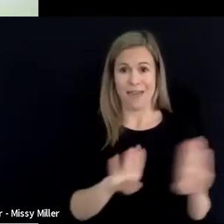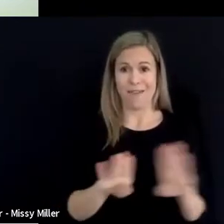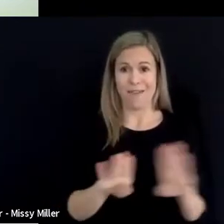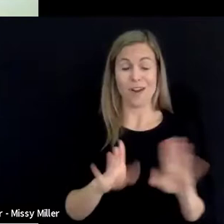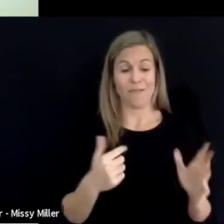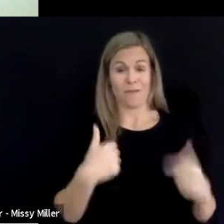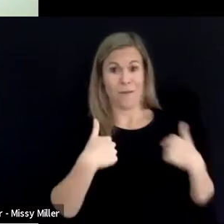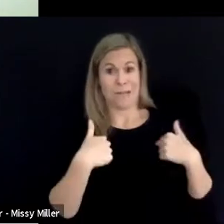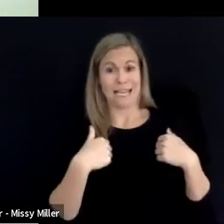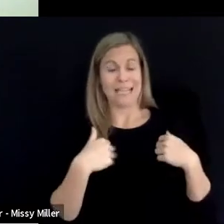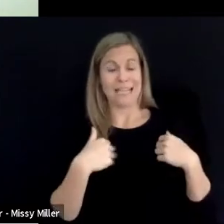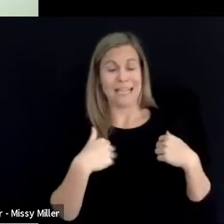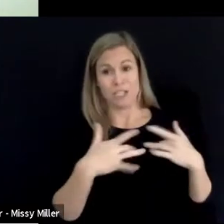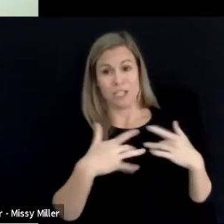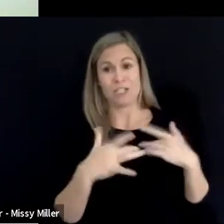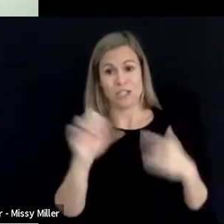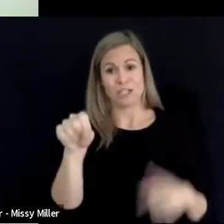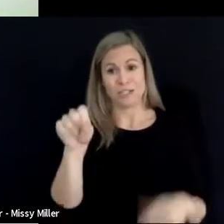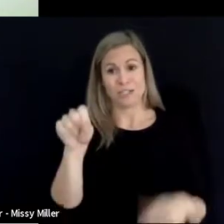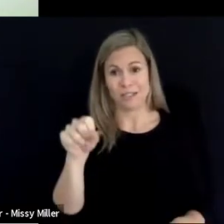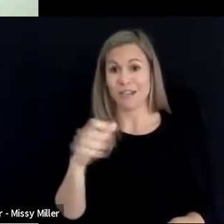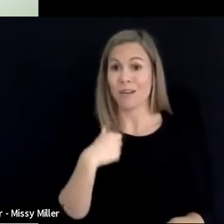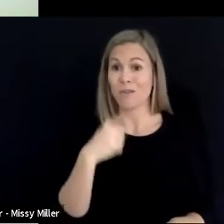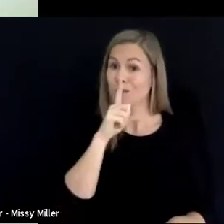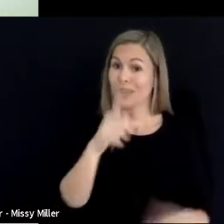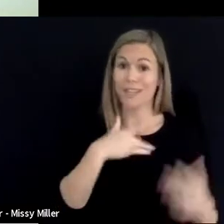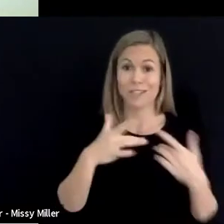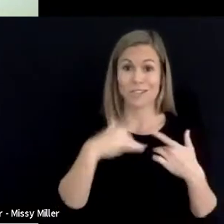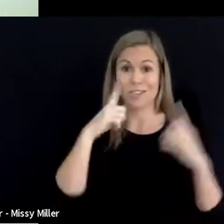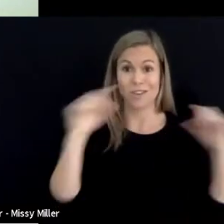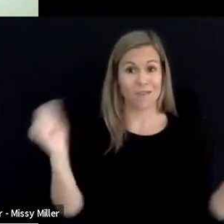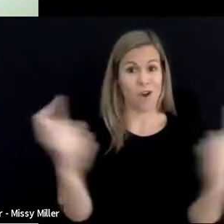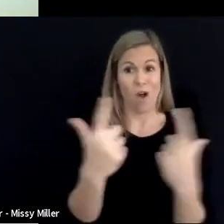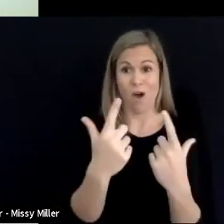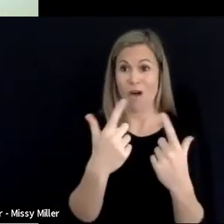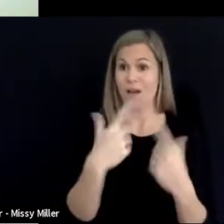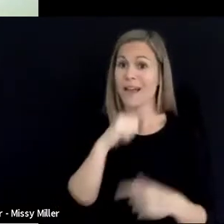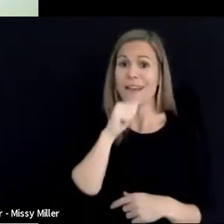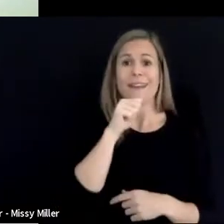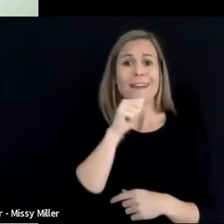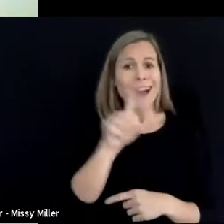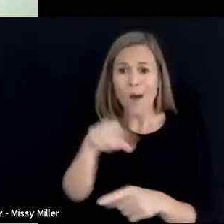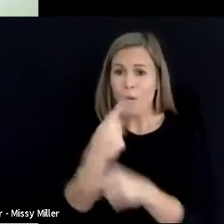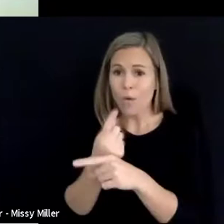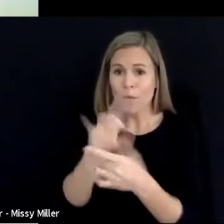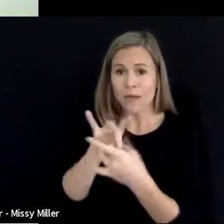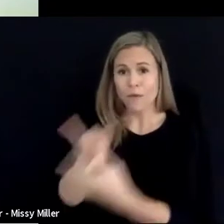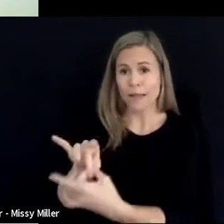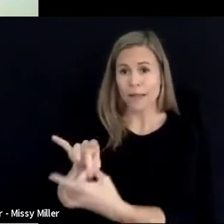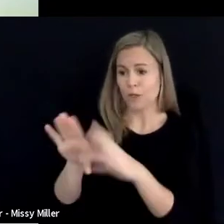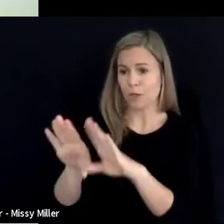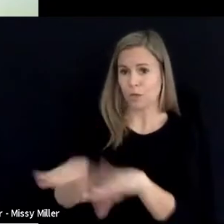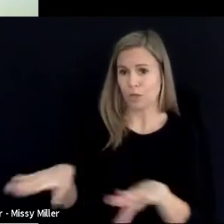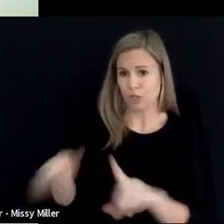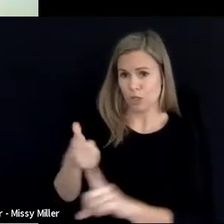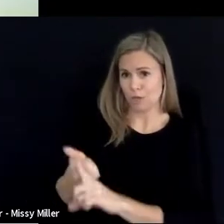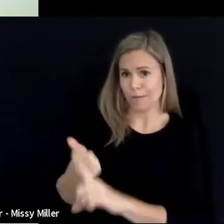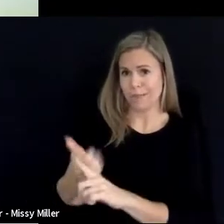And I think it's a concern of everybody's, not just related to children who might be deaf-blind,